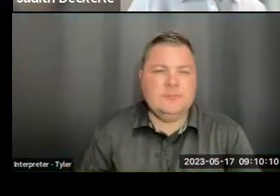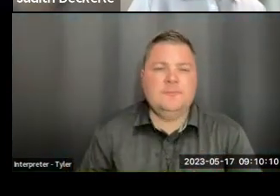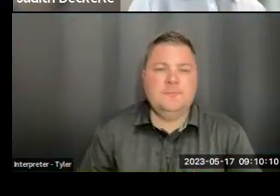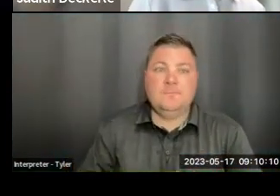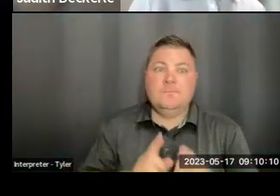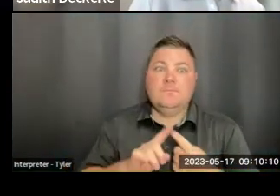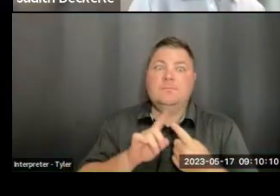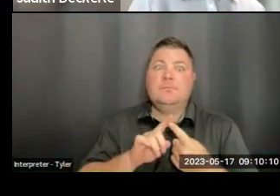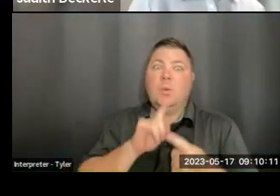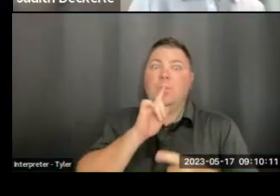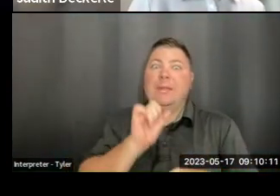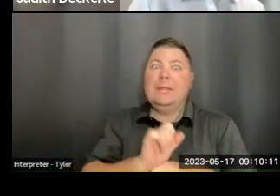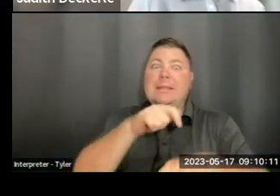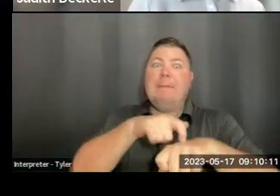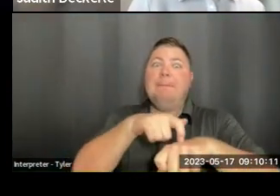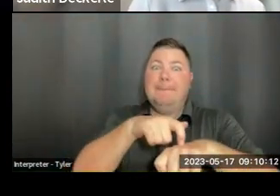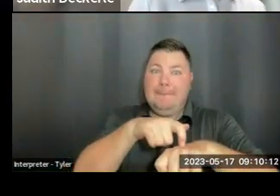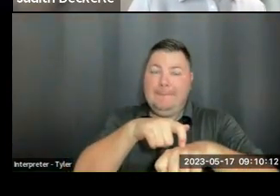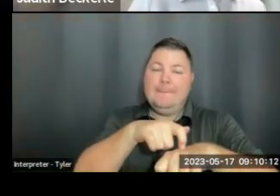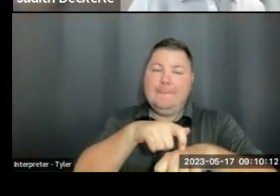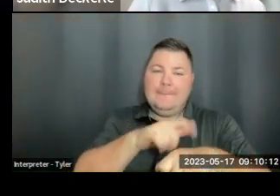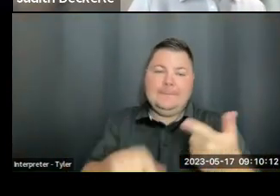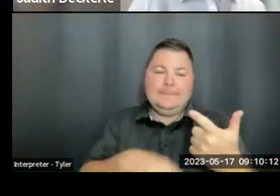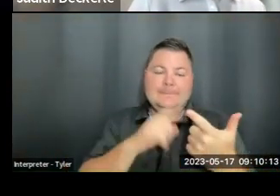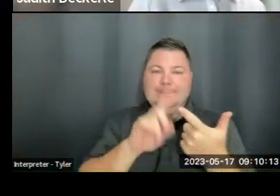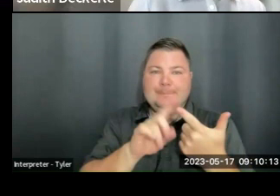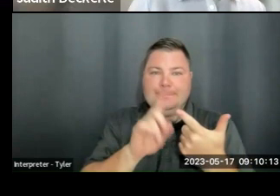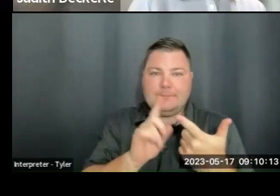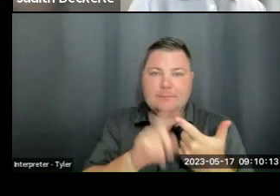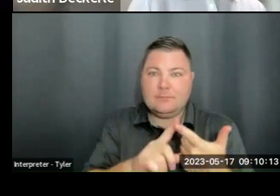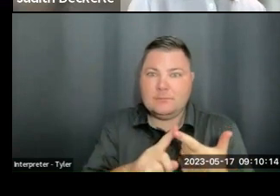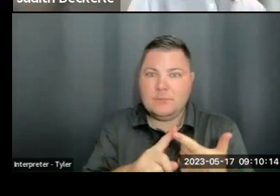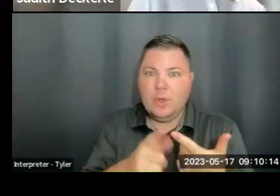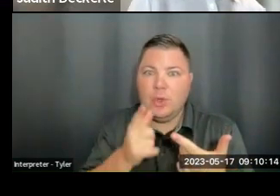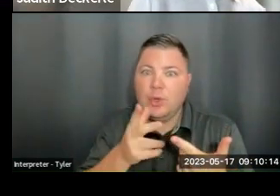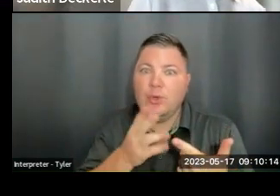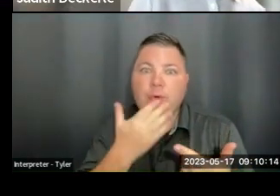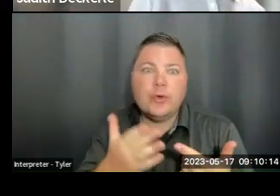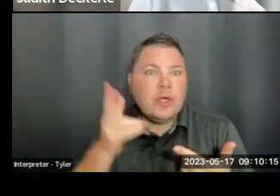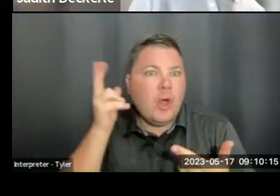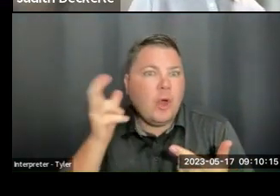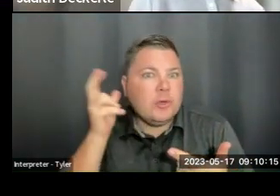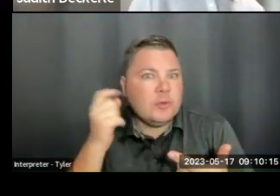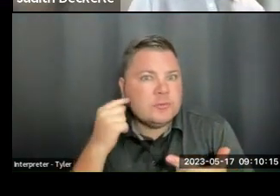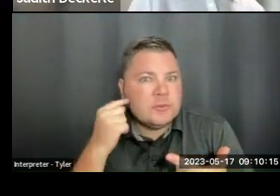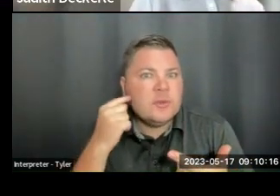to a successful captioning event. Number one, a realtime captioner.